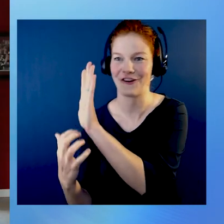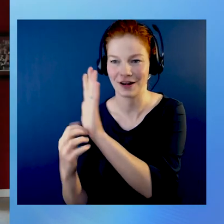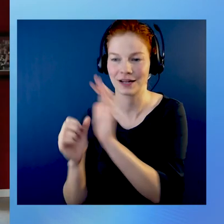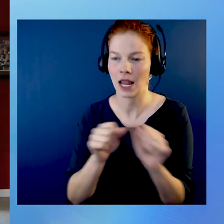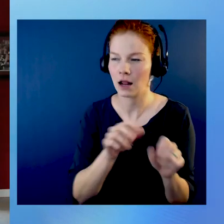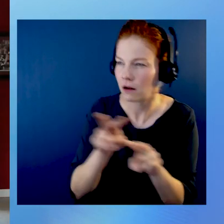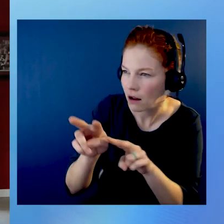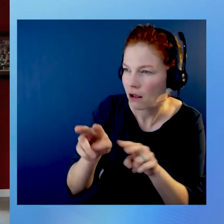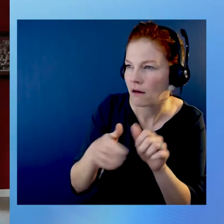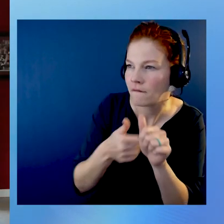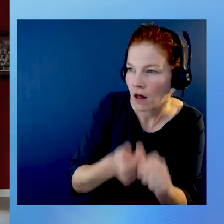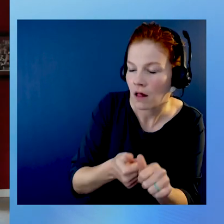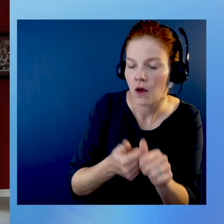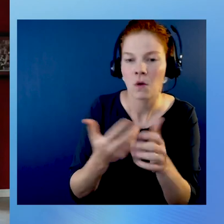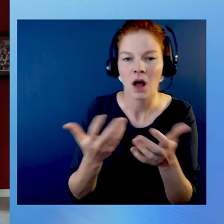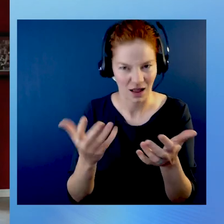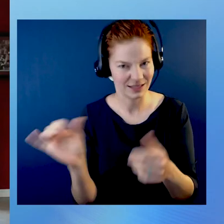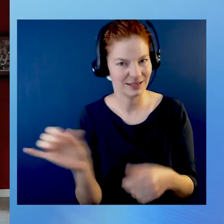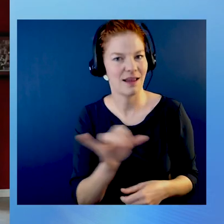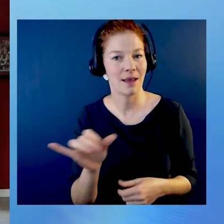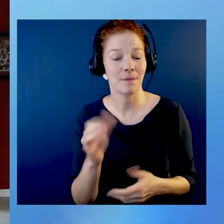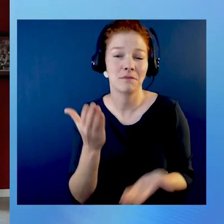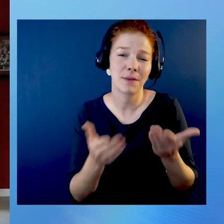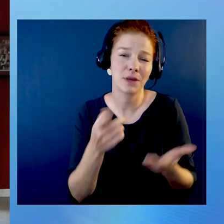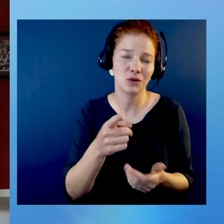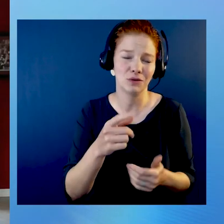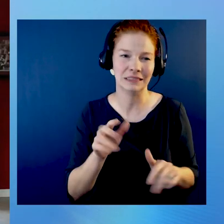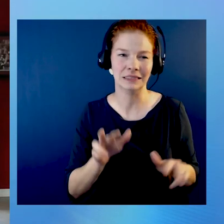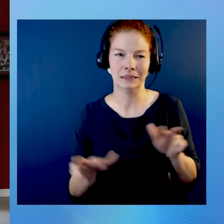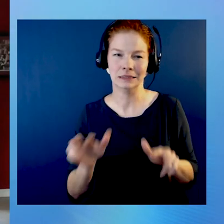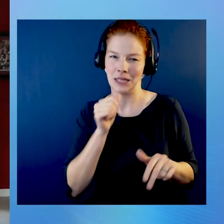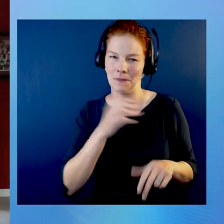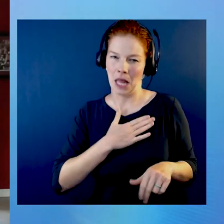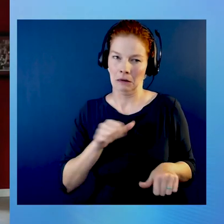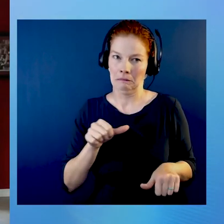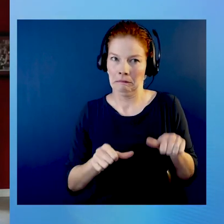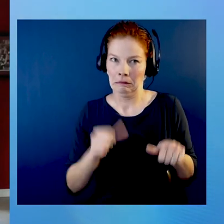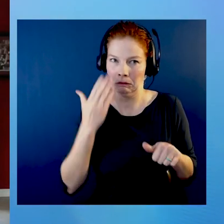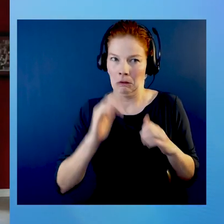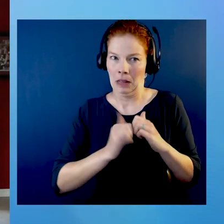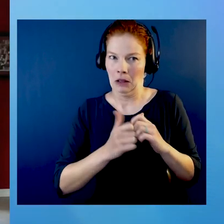maybe you're not a Cloud developer yourself, you're hesitant to get started in that world, we can help you get started.